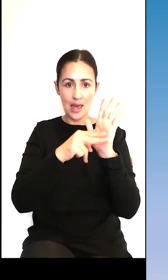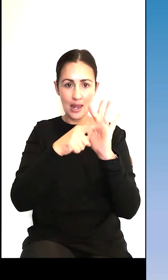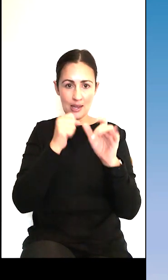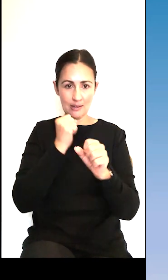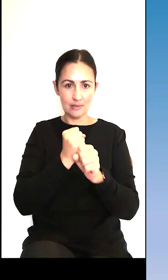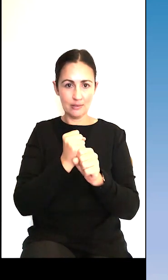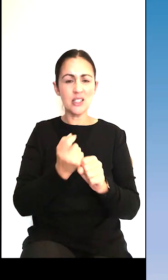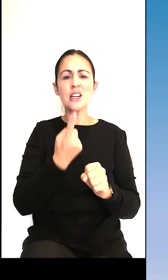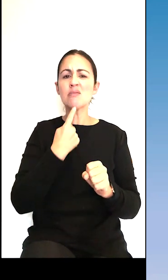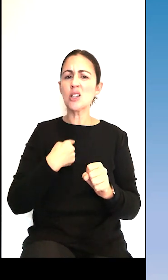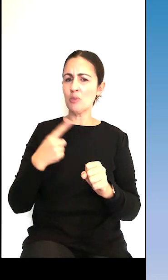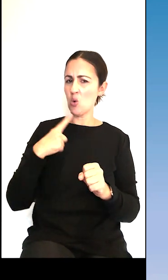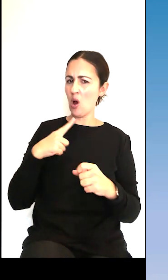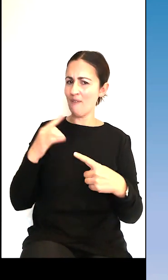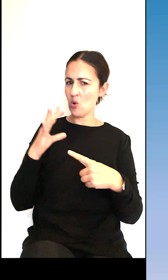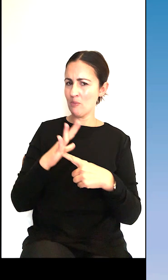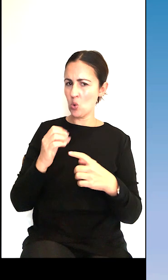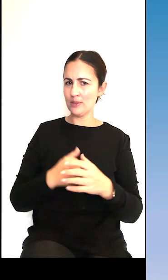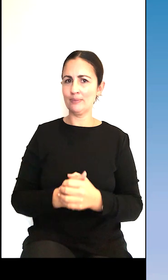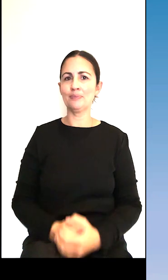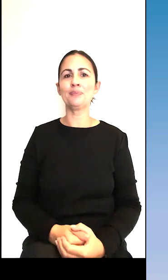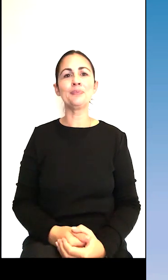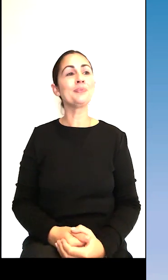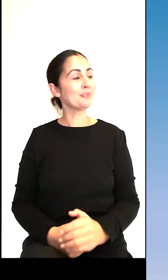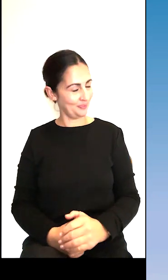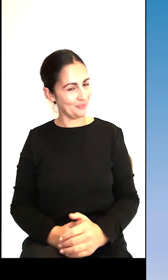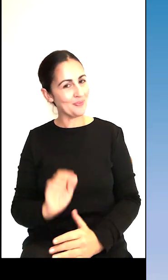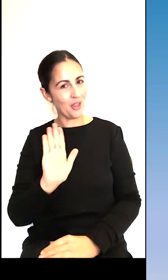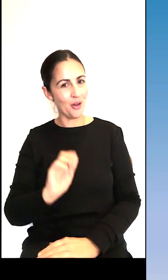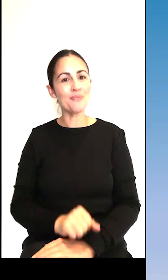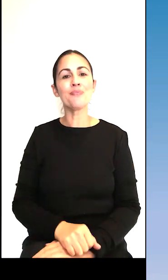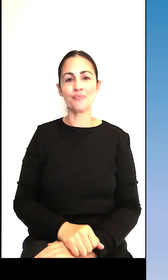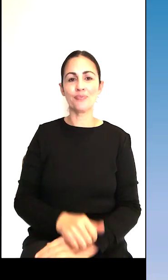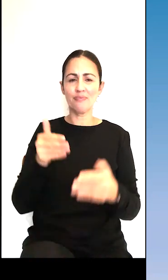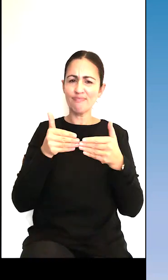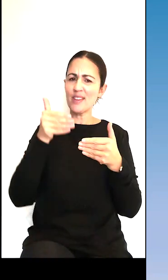Okay. So what is advance care planning? It's important to note that it's, yes, thank you.